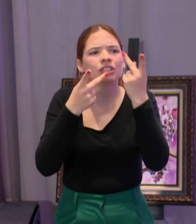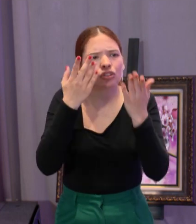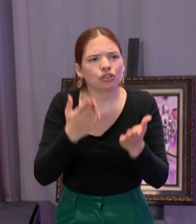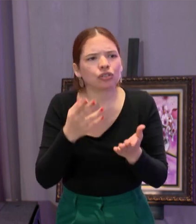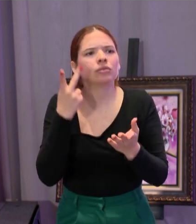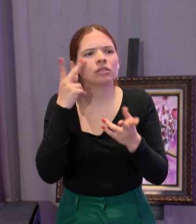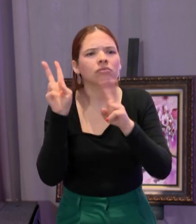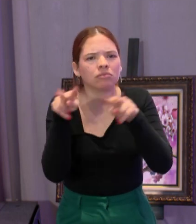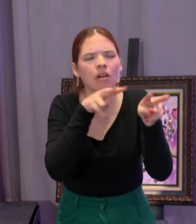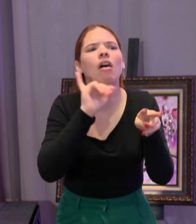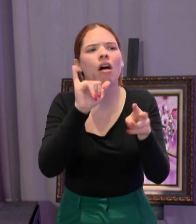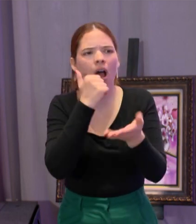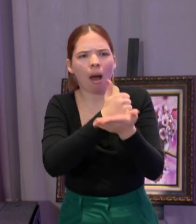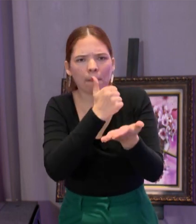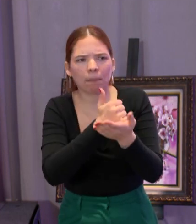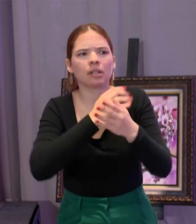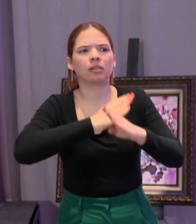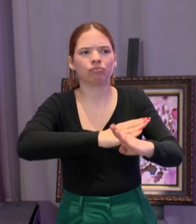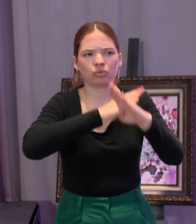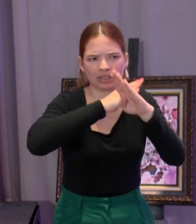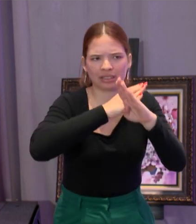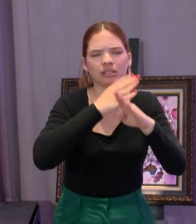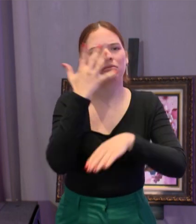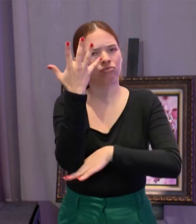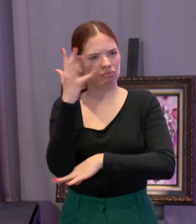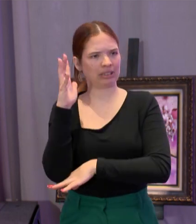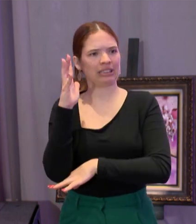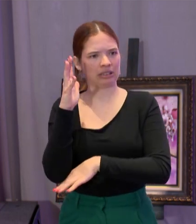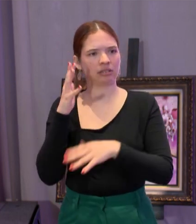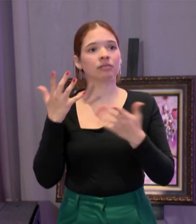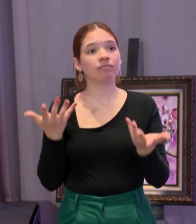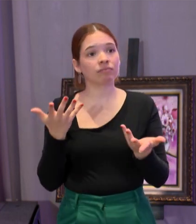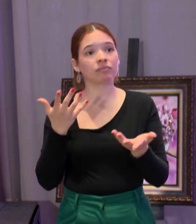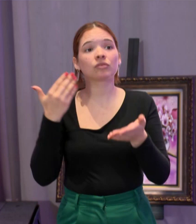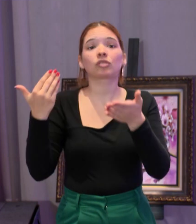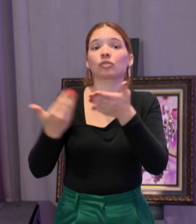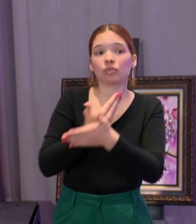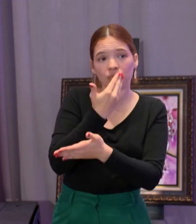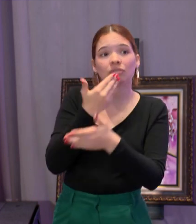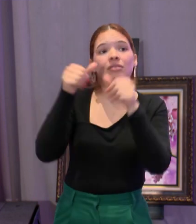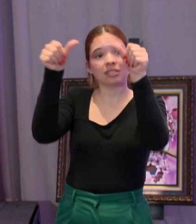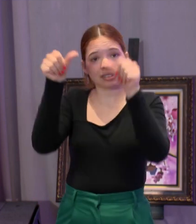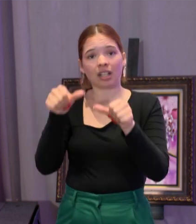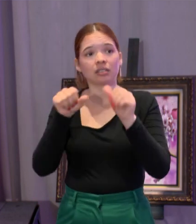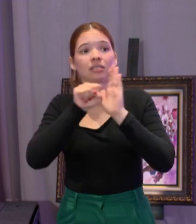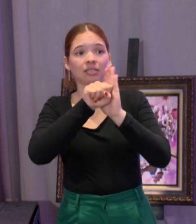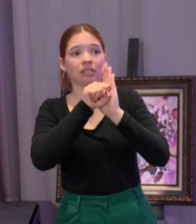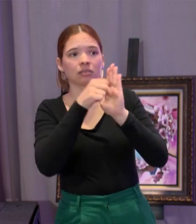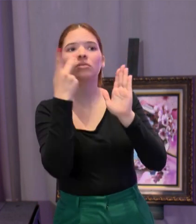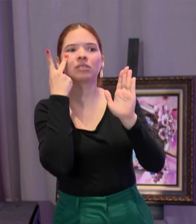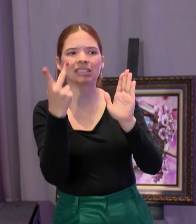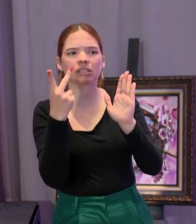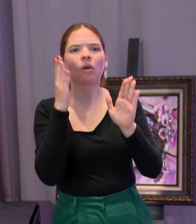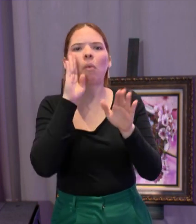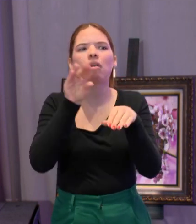TOO, CAN HELP US PROTECT THE TREES. YOU'LL FIND NEW SIGNS AROUND THE TIDAL BASIN, WITH TIPS FOR